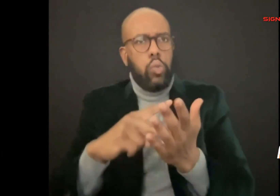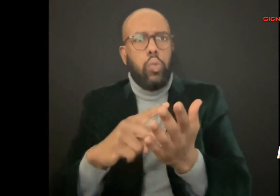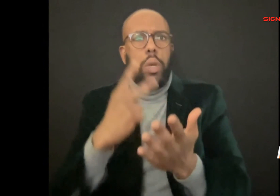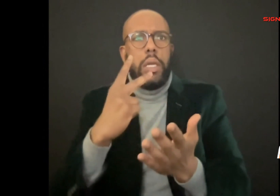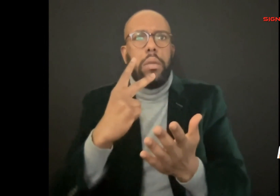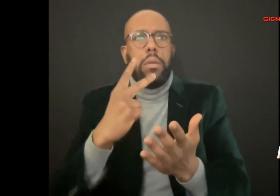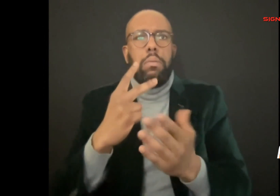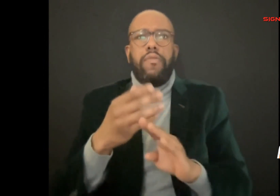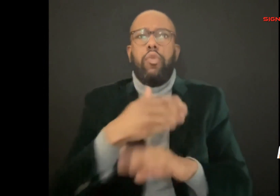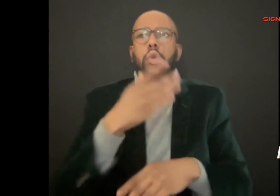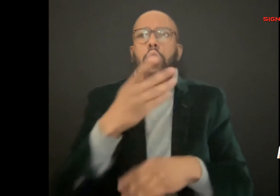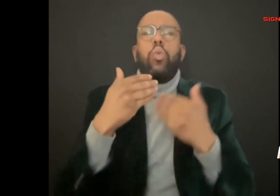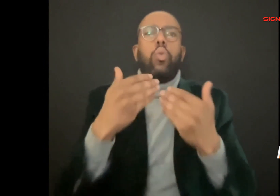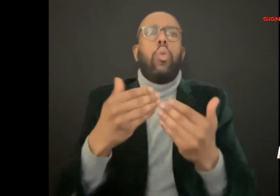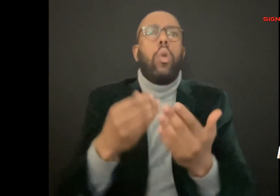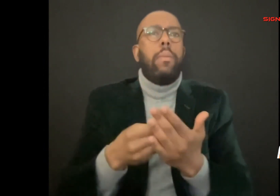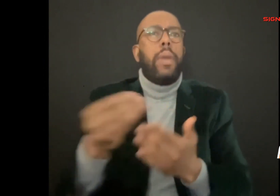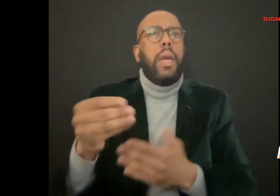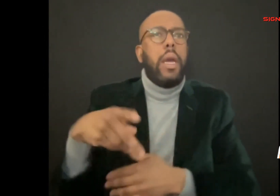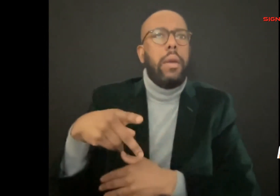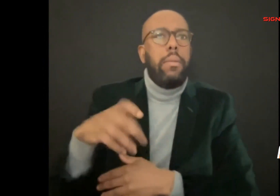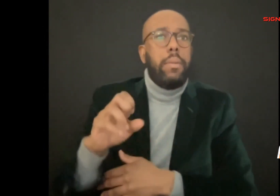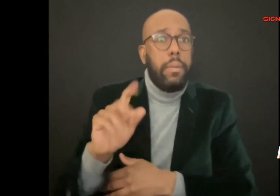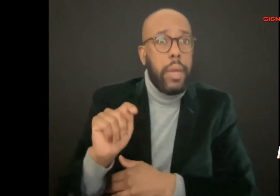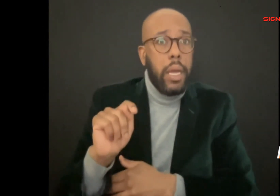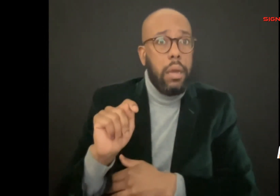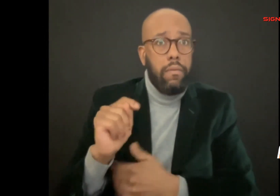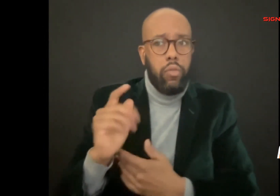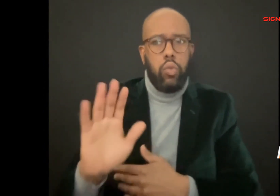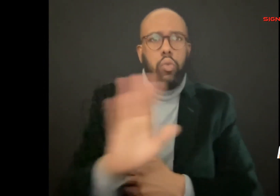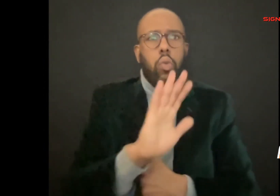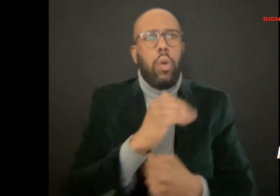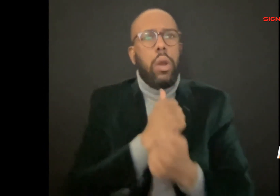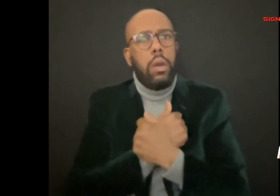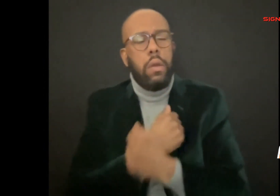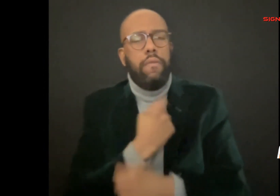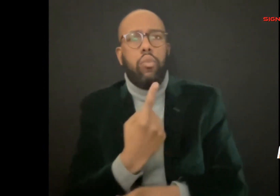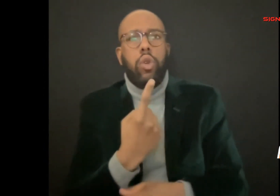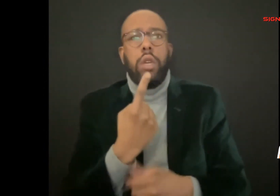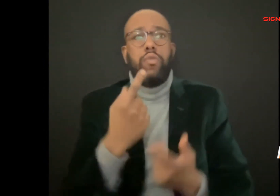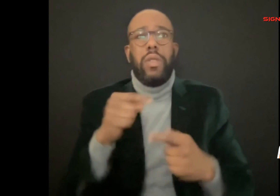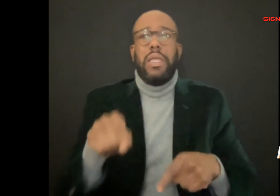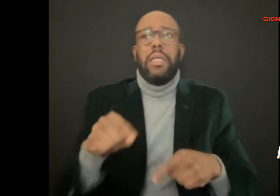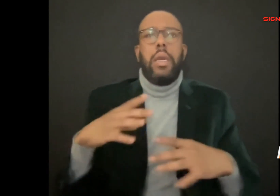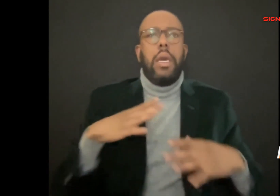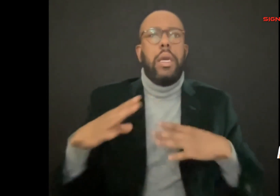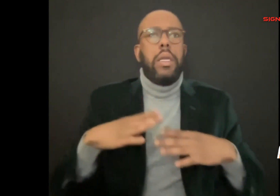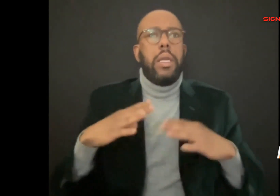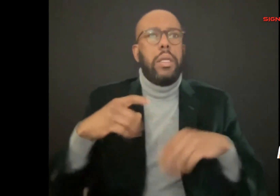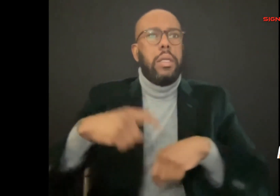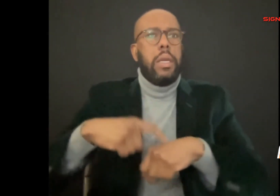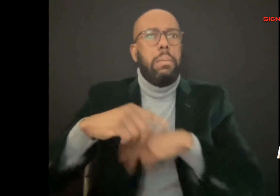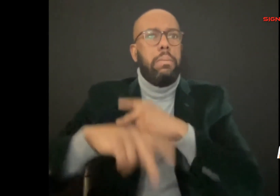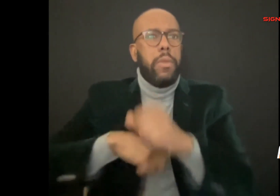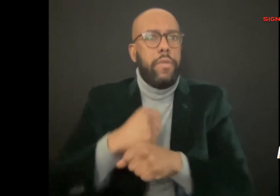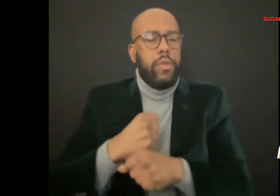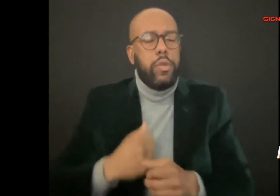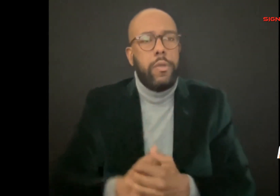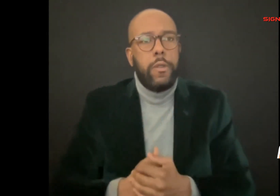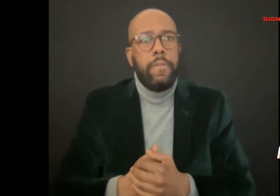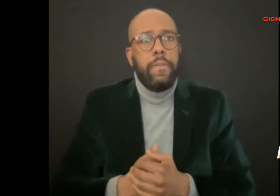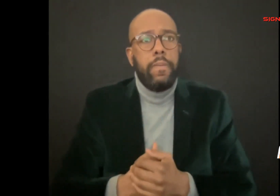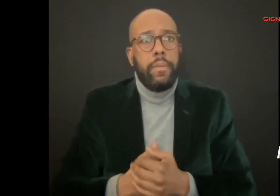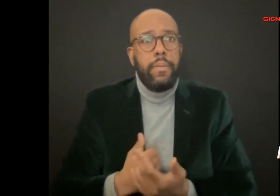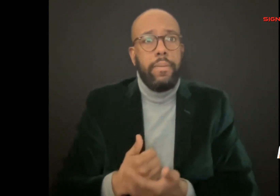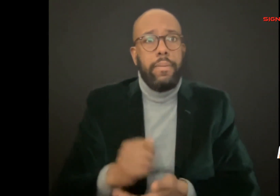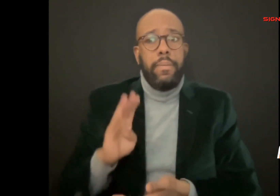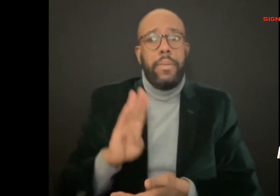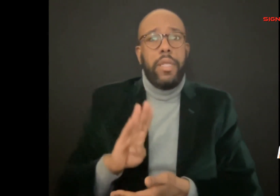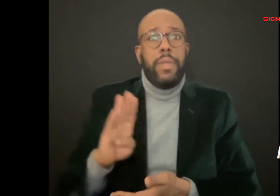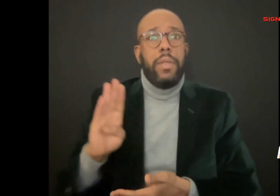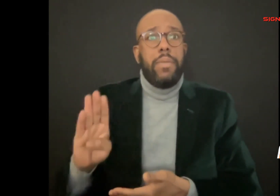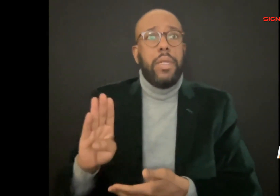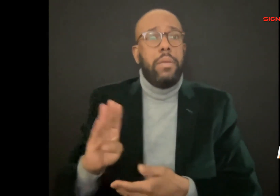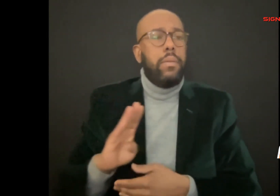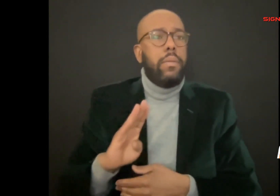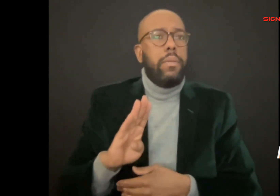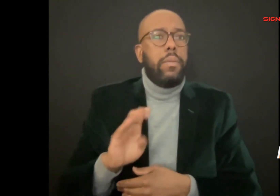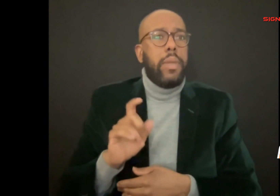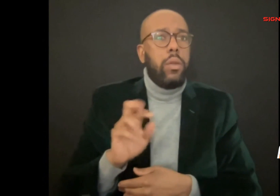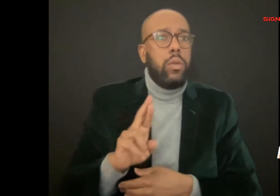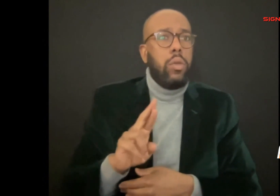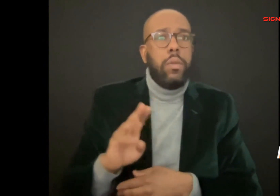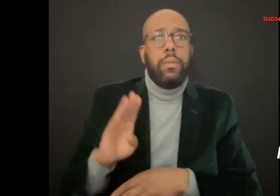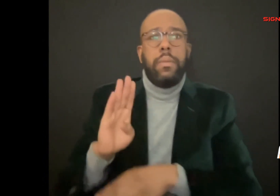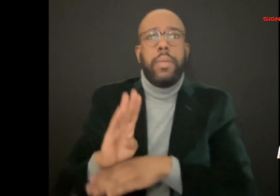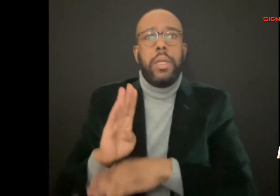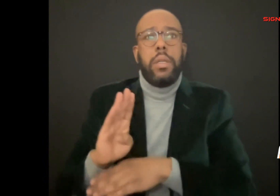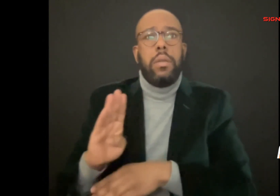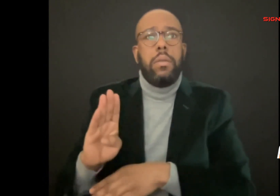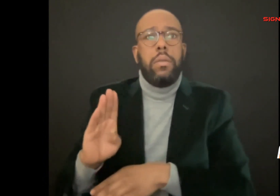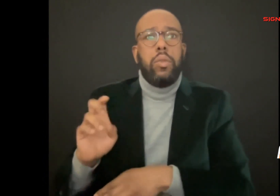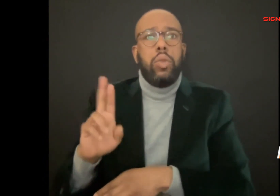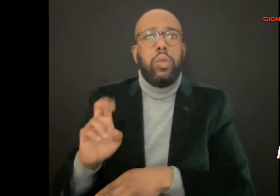think twice before you buy a pet for your loved ones this holiday season